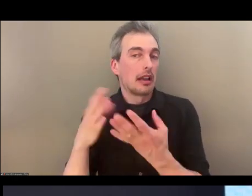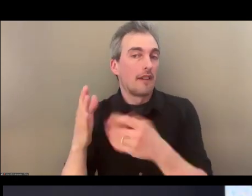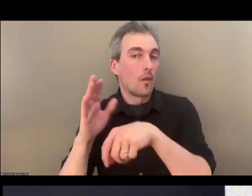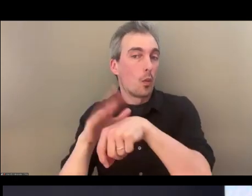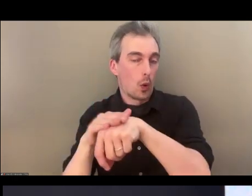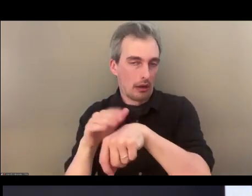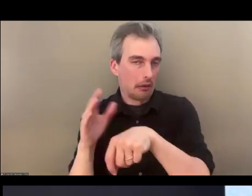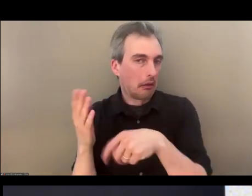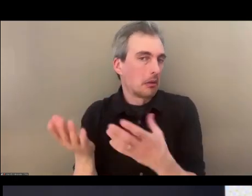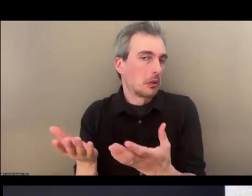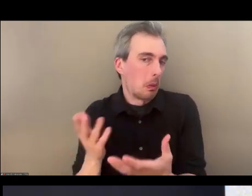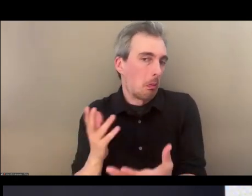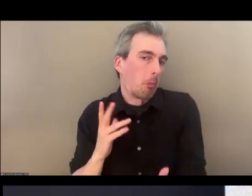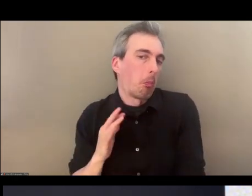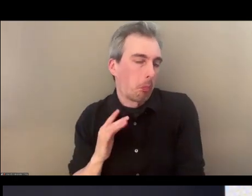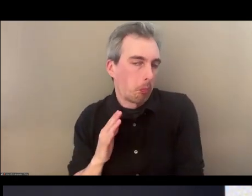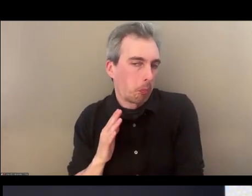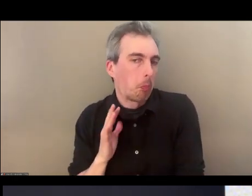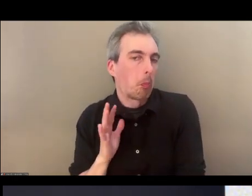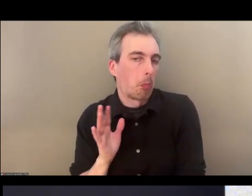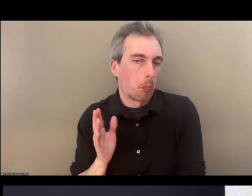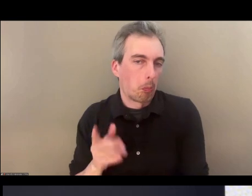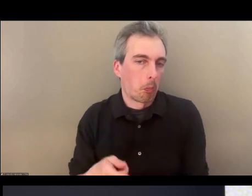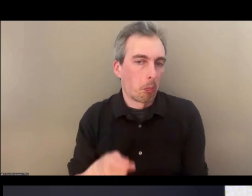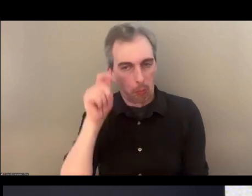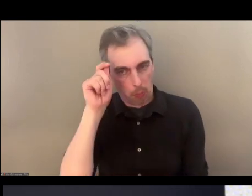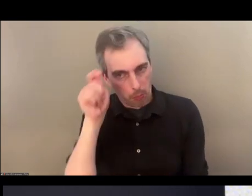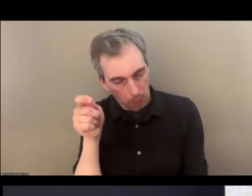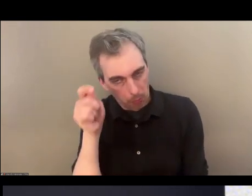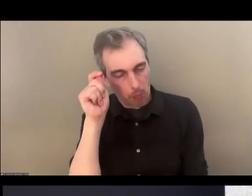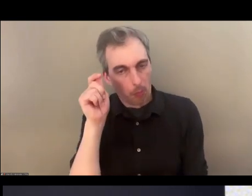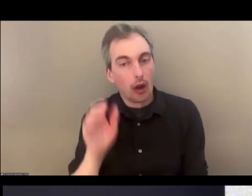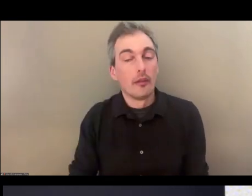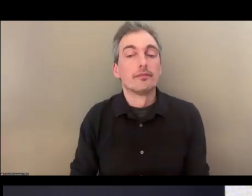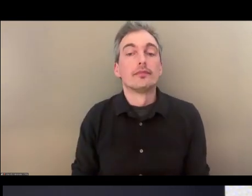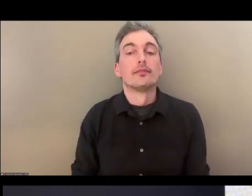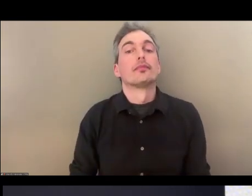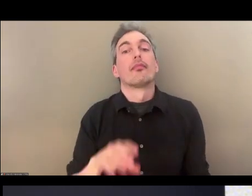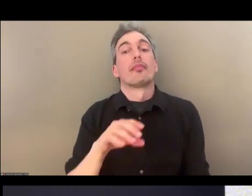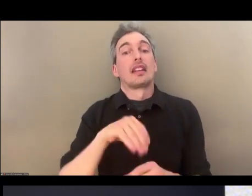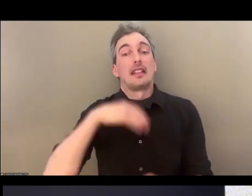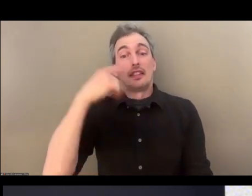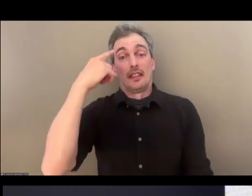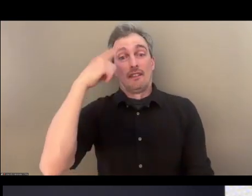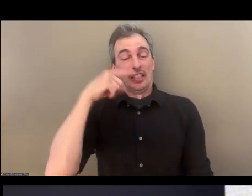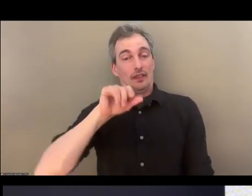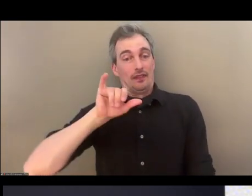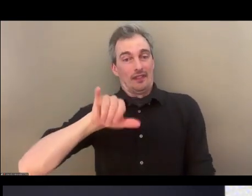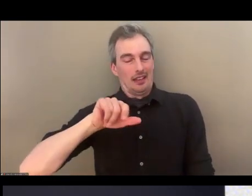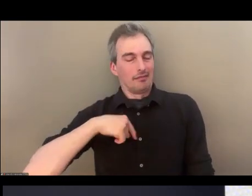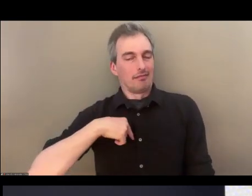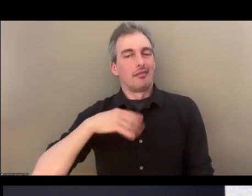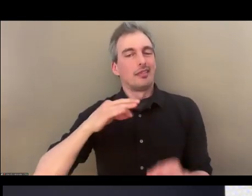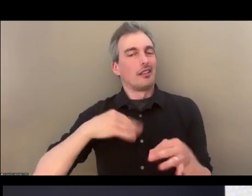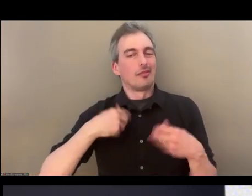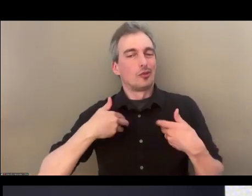So in the face of that, I decided I don't want to have that conversation with them again. And I don't want to have that conversation with them again on link